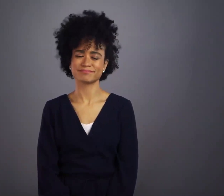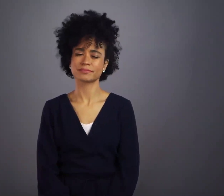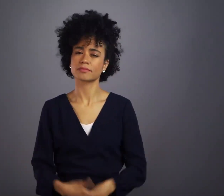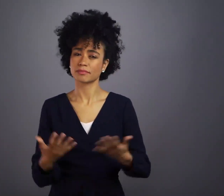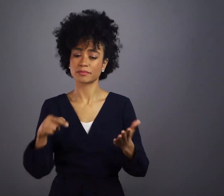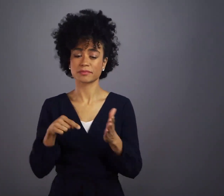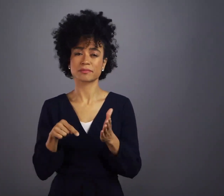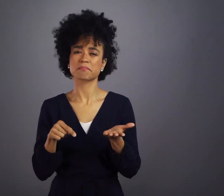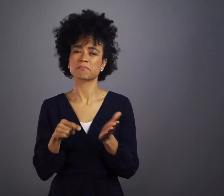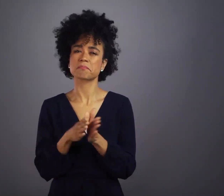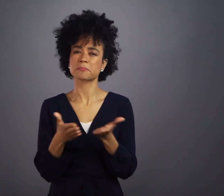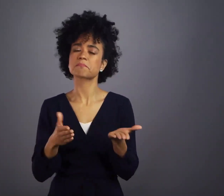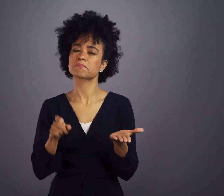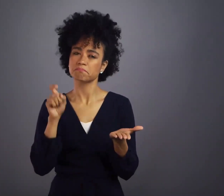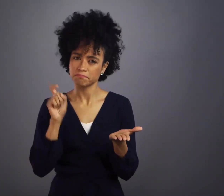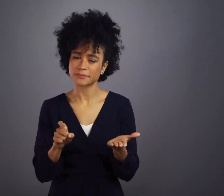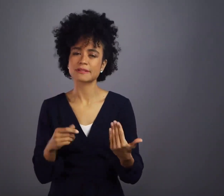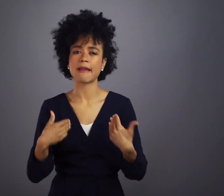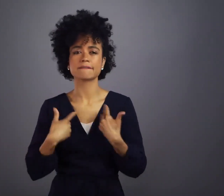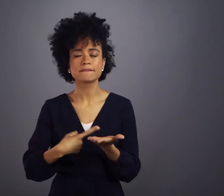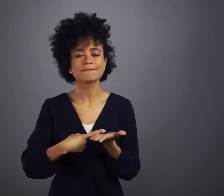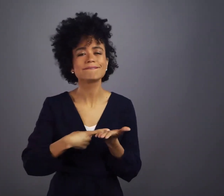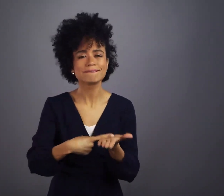Of necessity there will have to be discussion